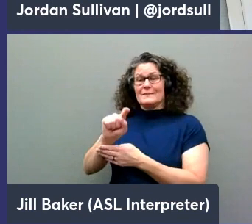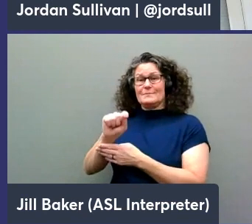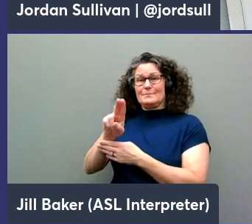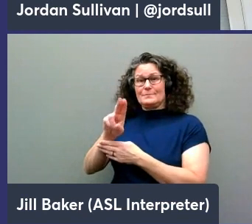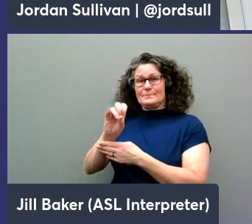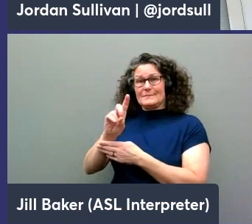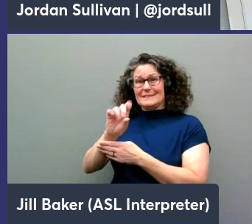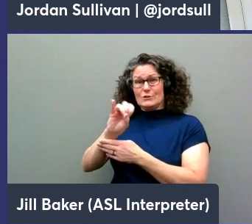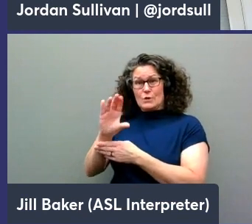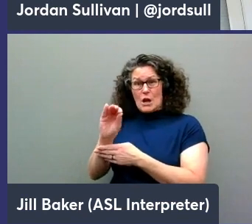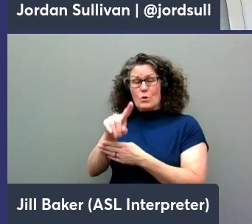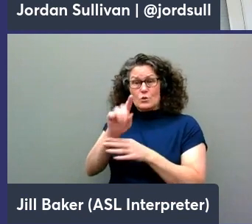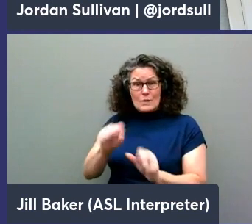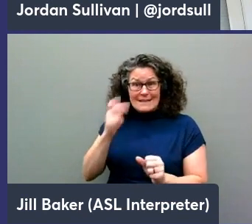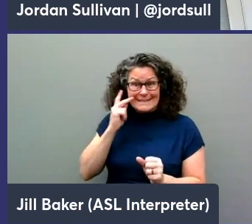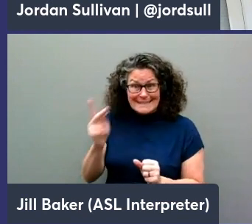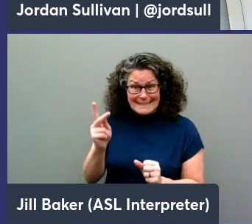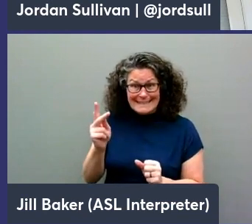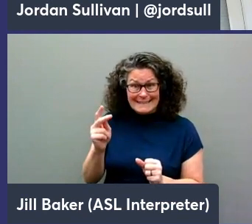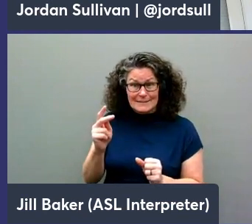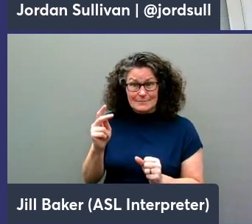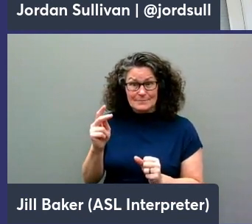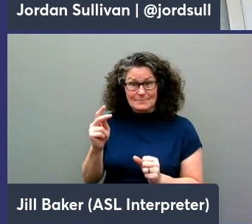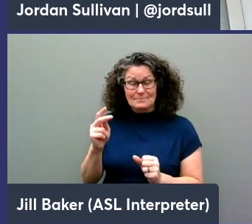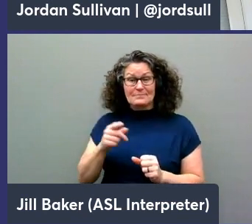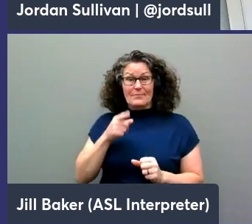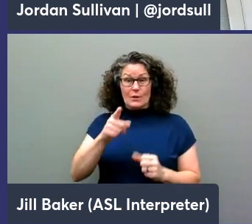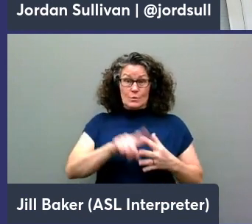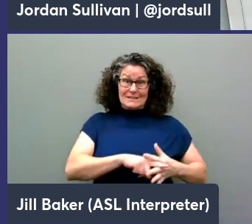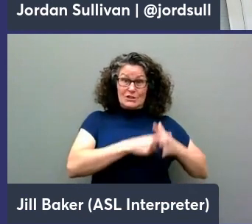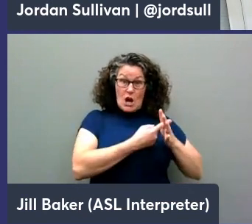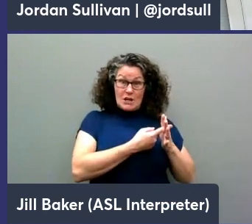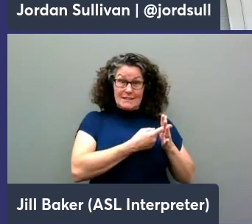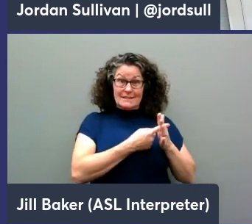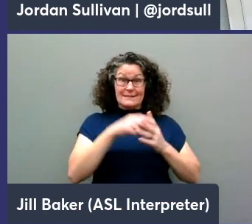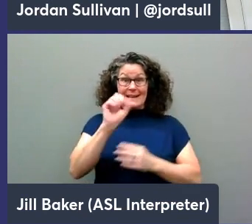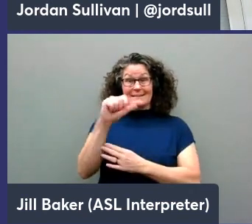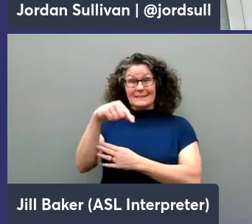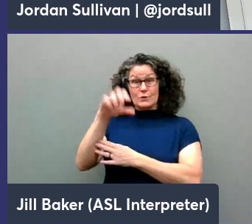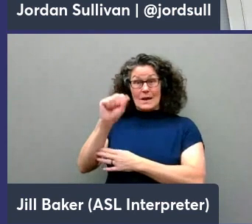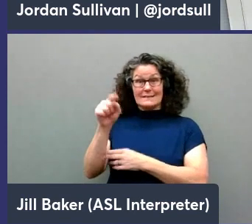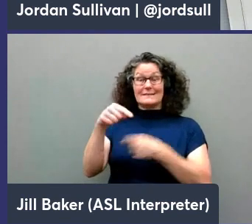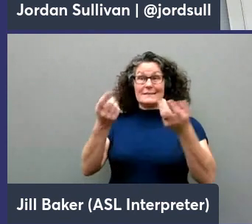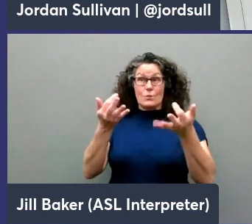you can see that you're gonna start, we're gonna go to SQS here, wait for the callback.